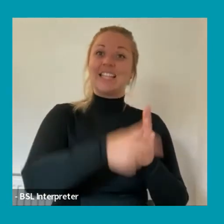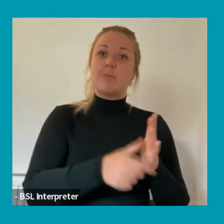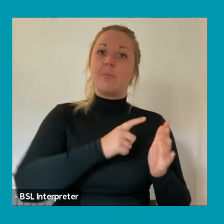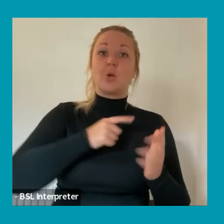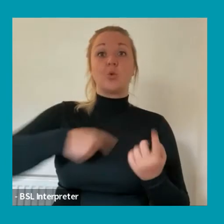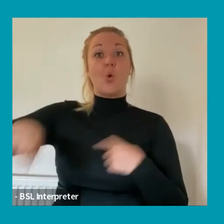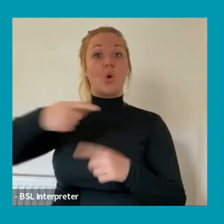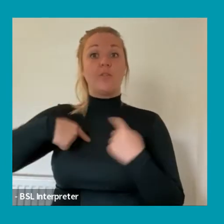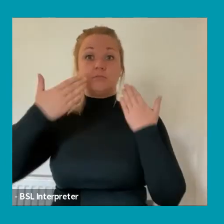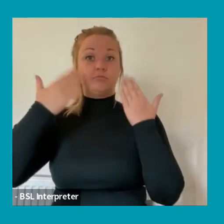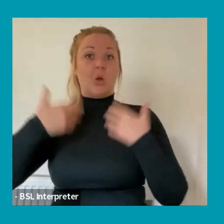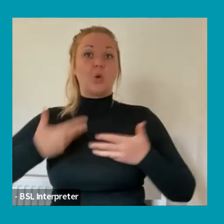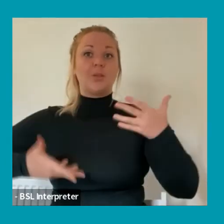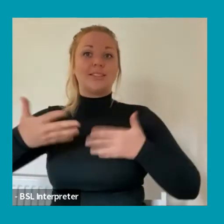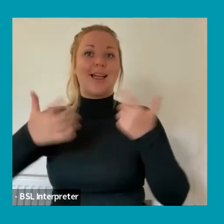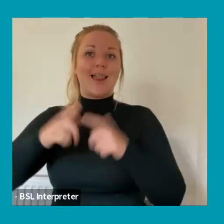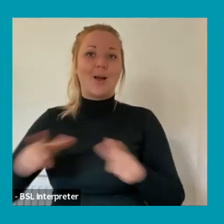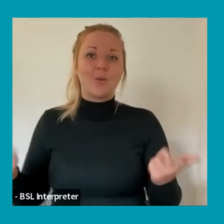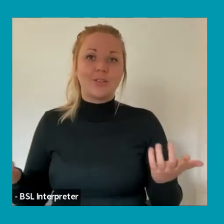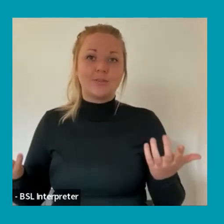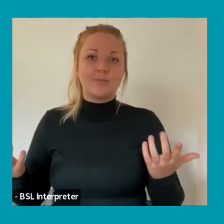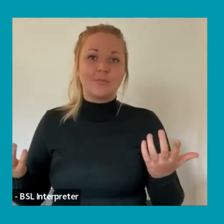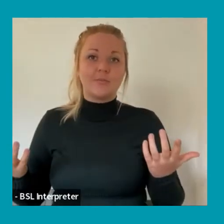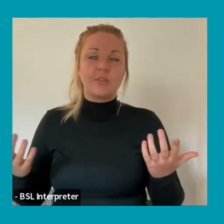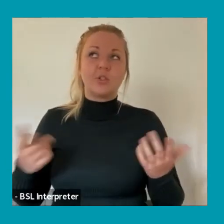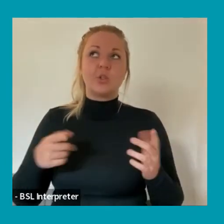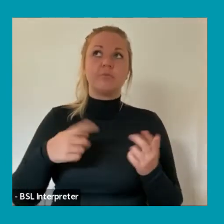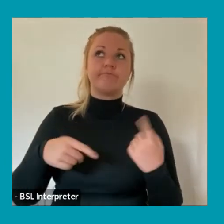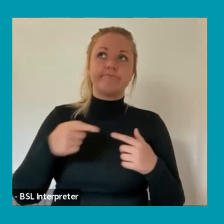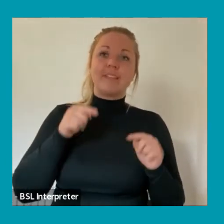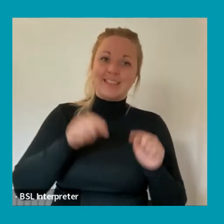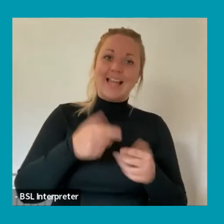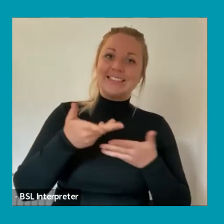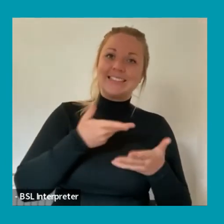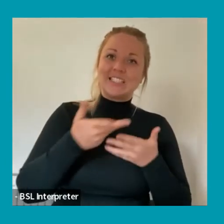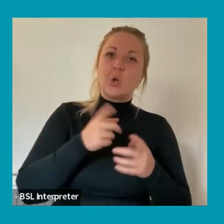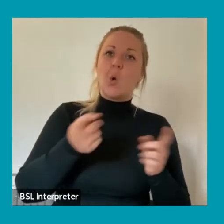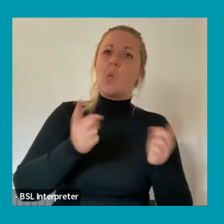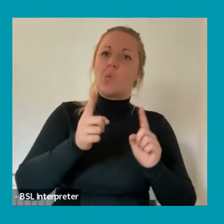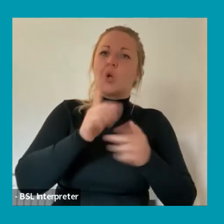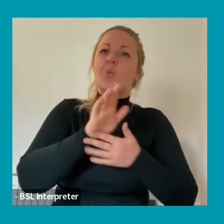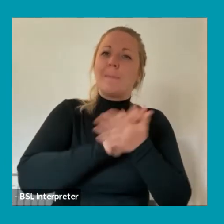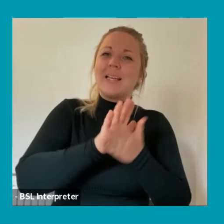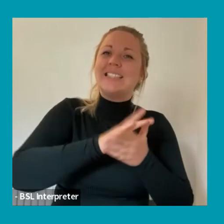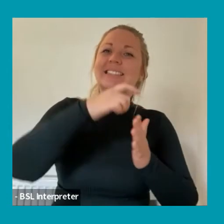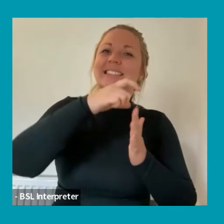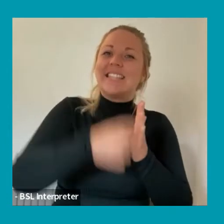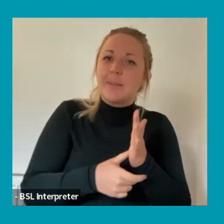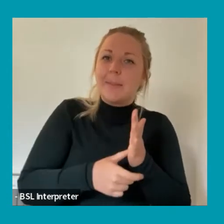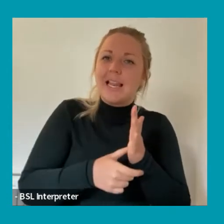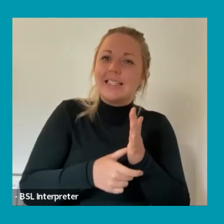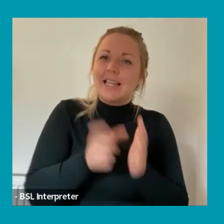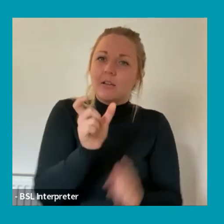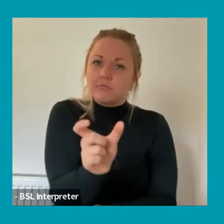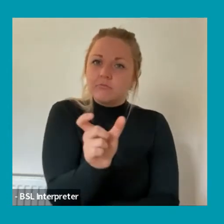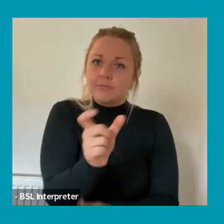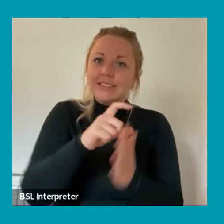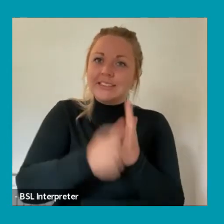Yeah, that discussion about what do we mean by disability is crucial, isn't it? It may be many people within the organisation say I would get involved